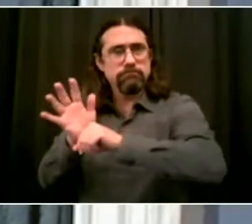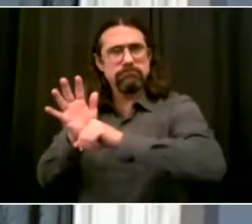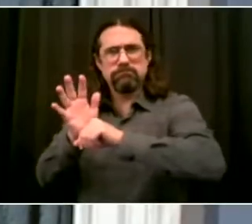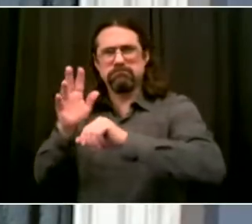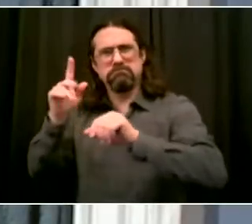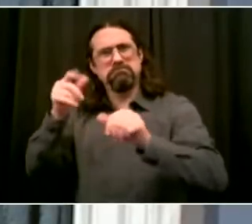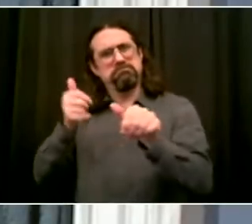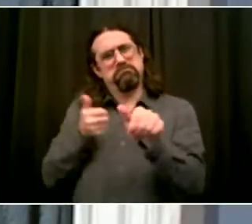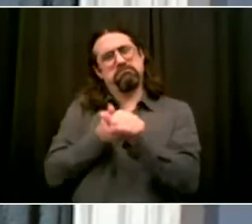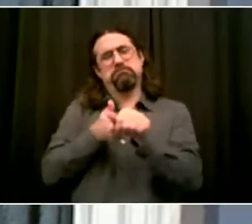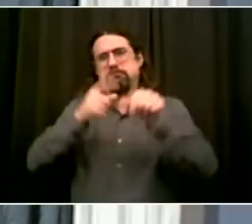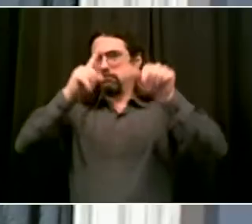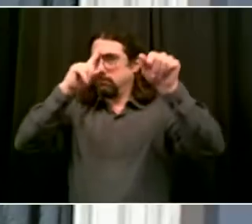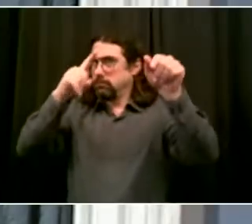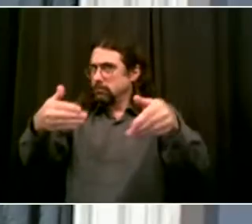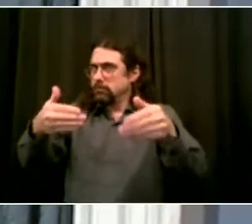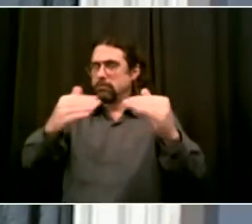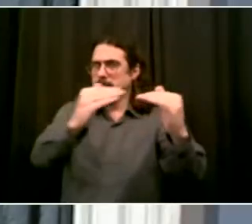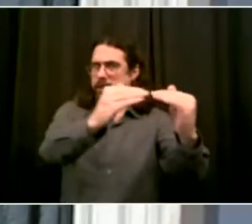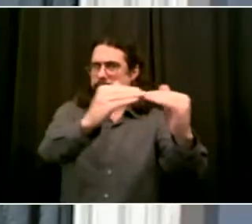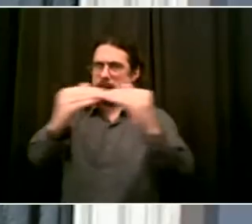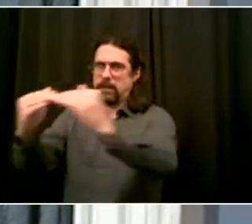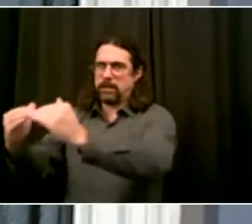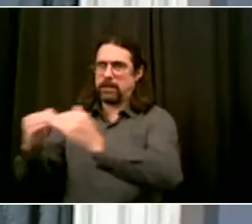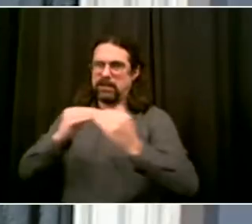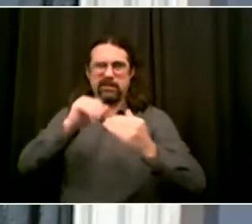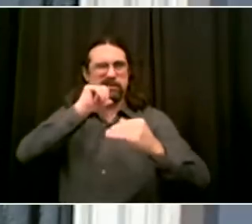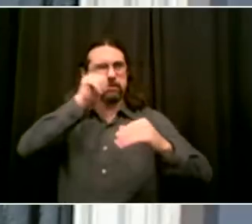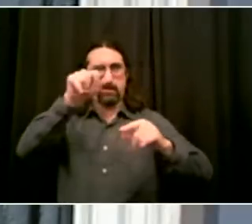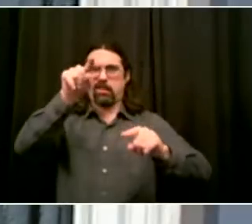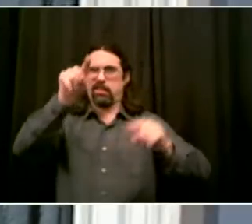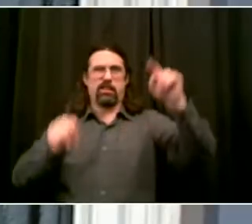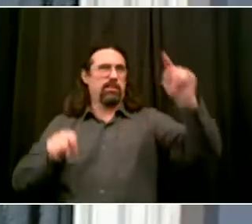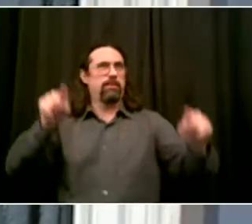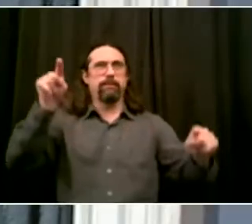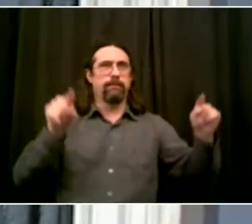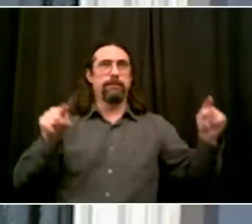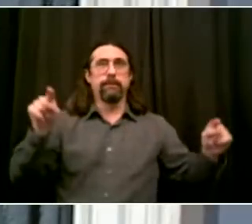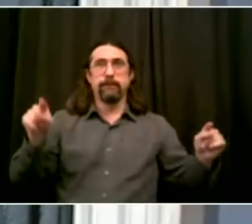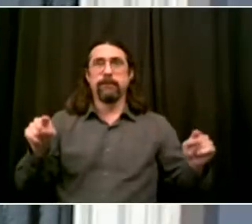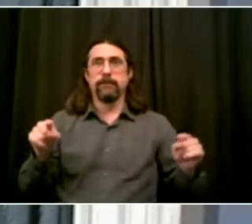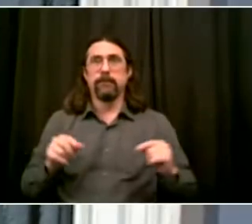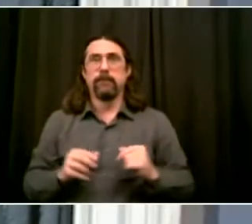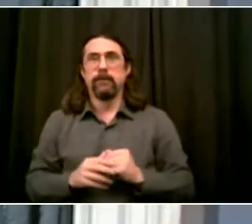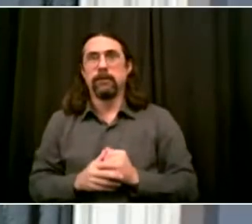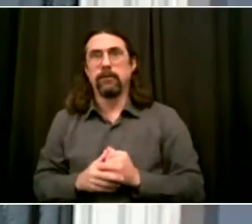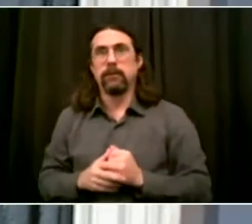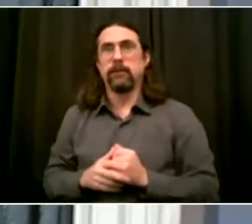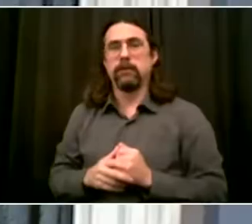VACCINE DISTRIBUTION, SPECIFICALLY RELATED TO THE CONCCNERSSH TAT YOU'RE RAISING ABOUT THE MODERNA VACCINE AS